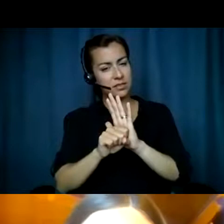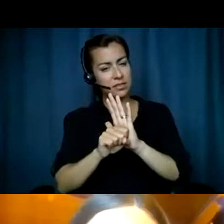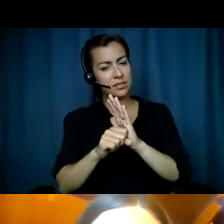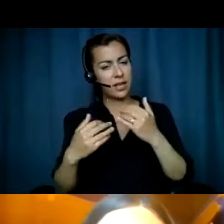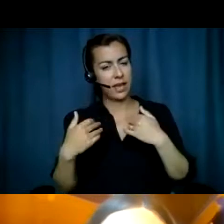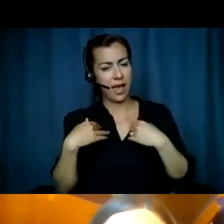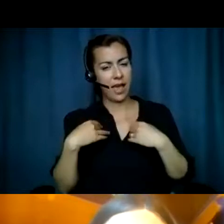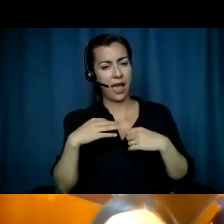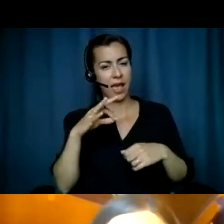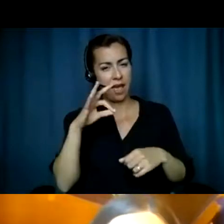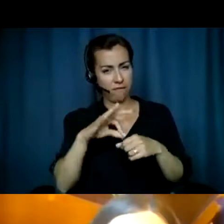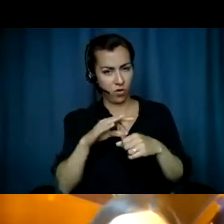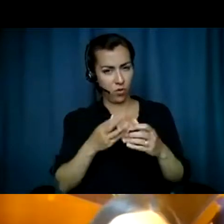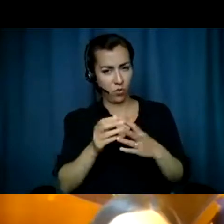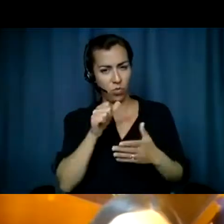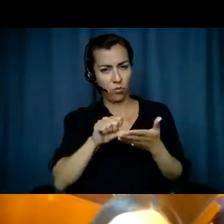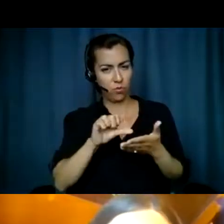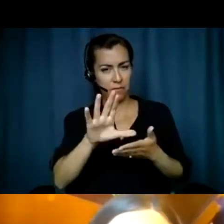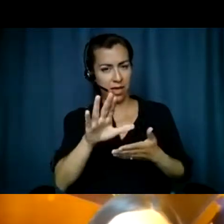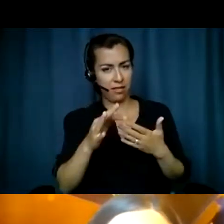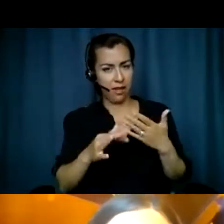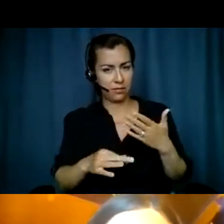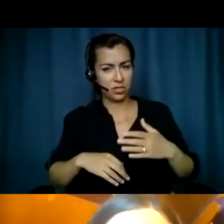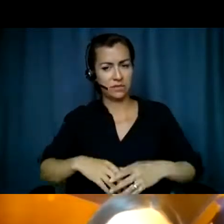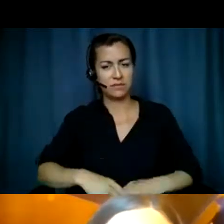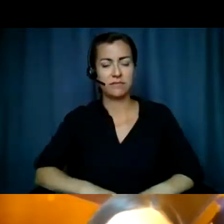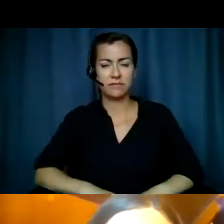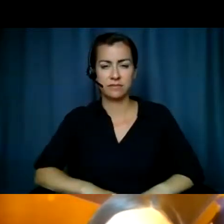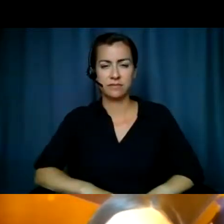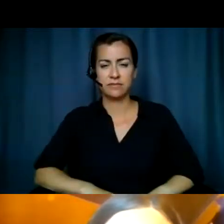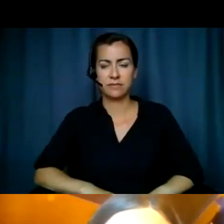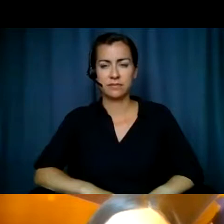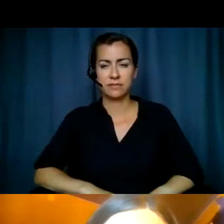election in August here, and then obviously there's one in November.